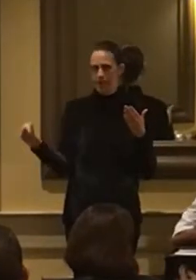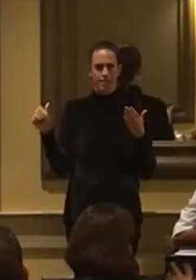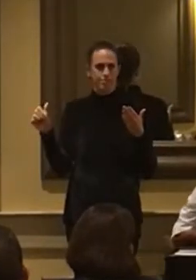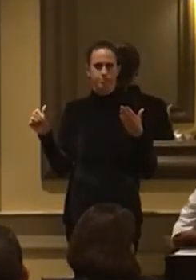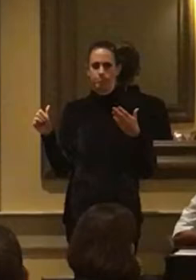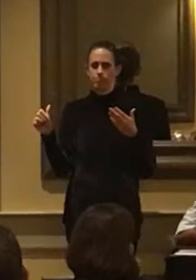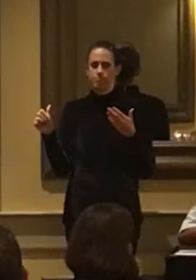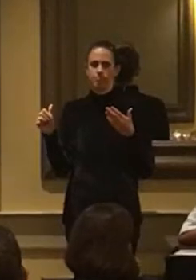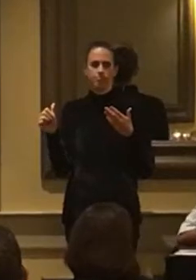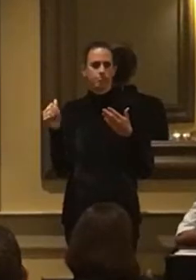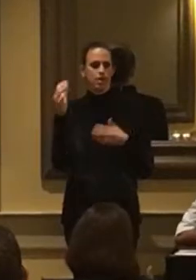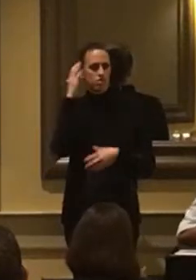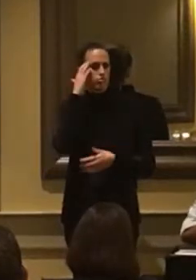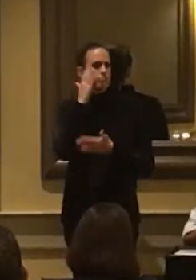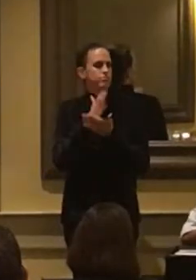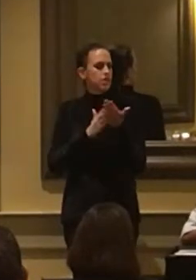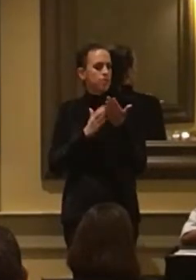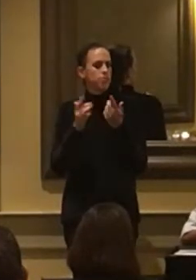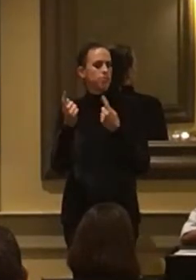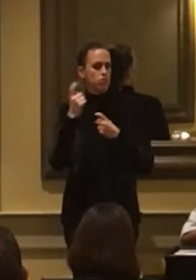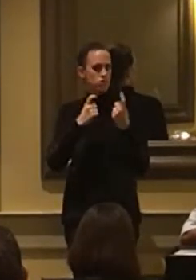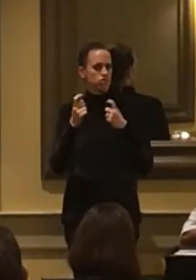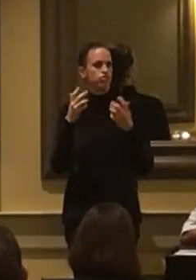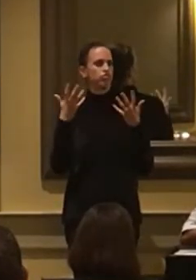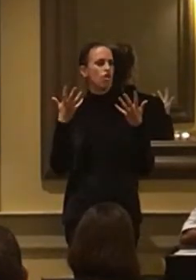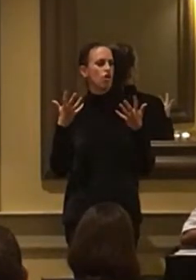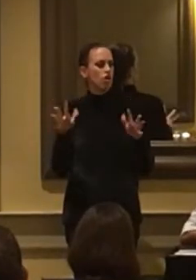I know that there were some questions already.